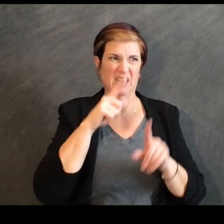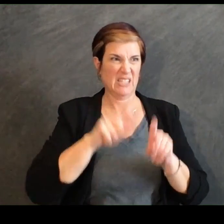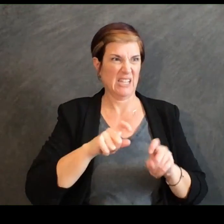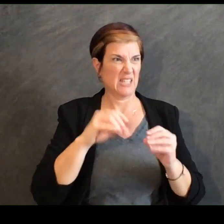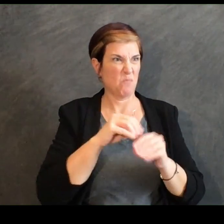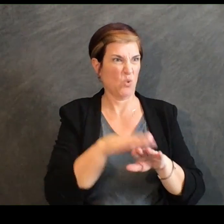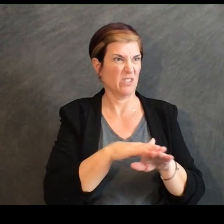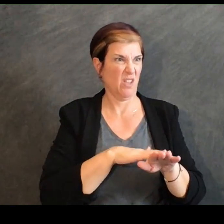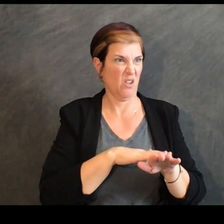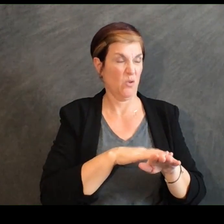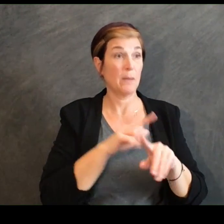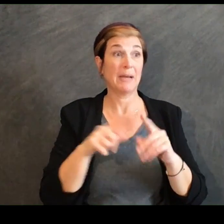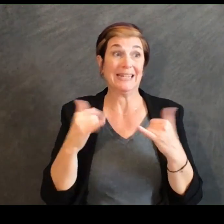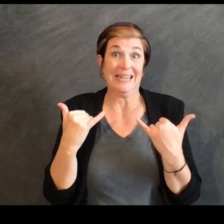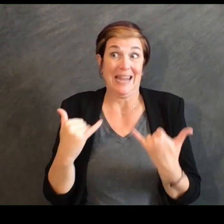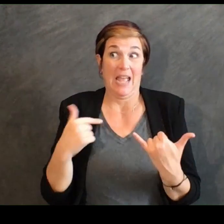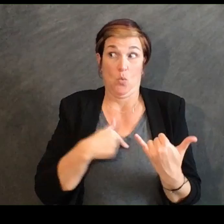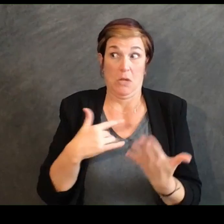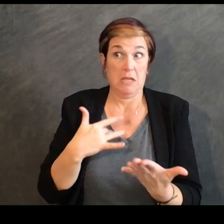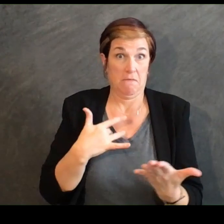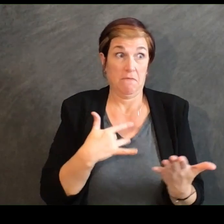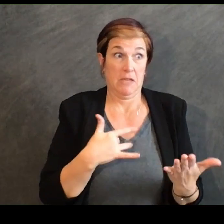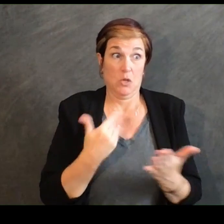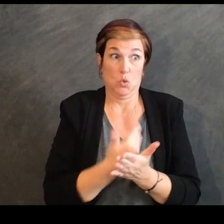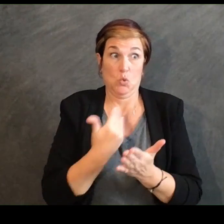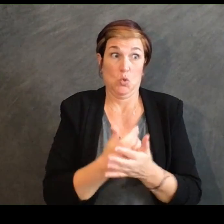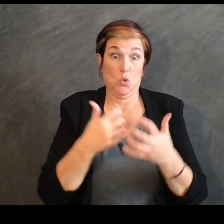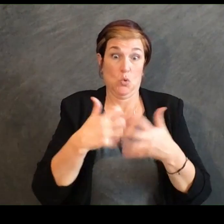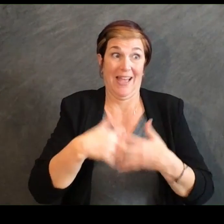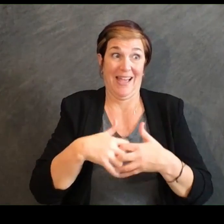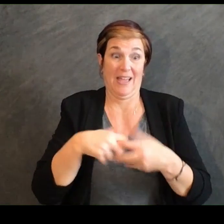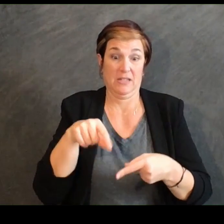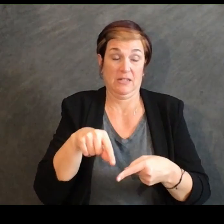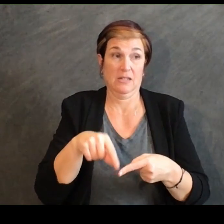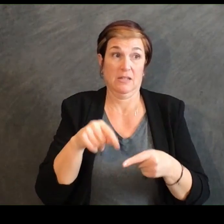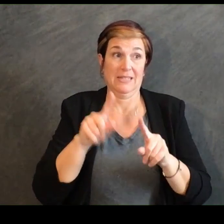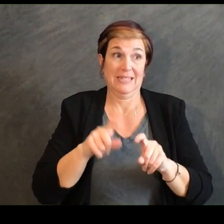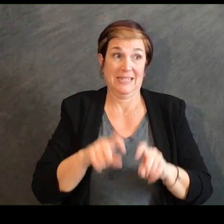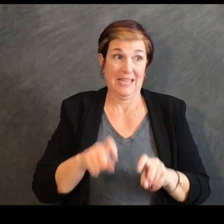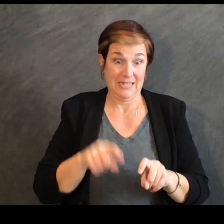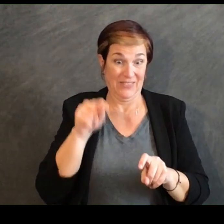believe with this test because of its throughput that the testing can be from